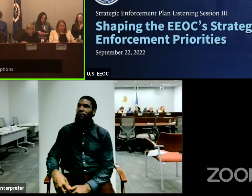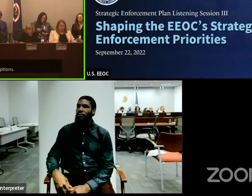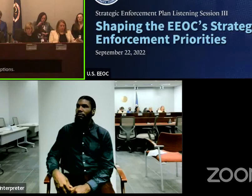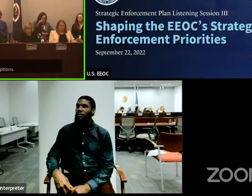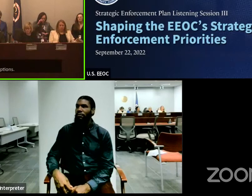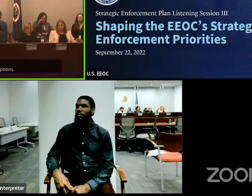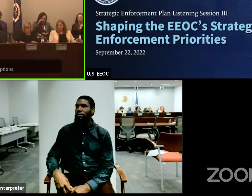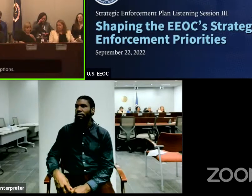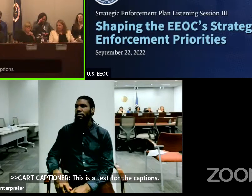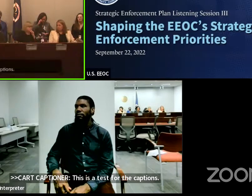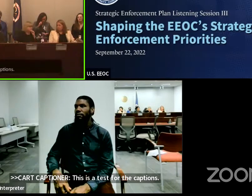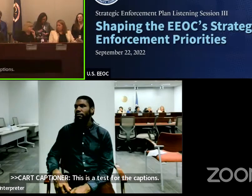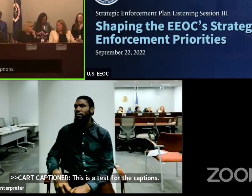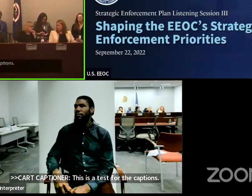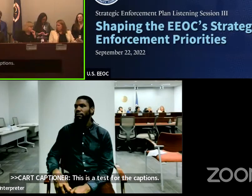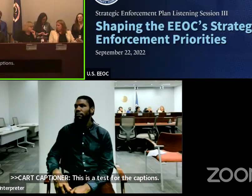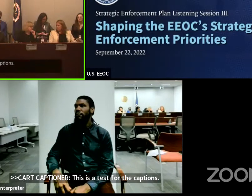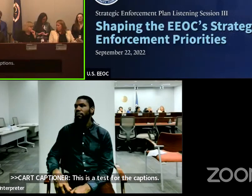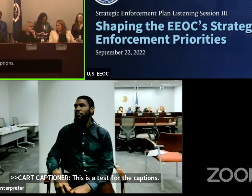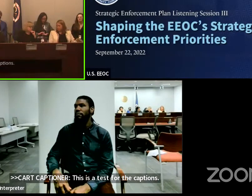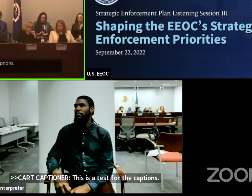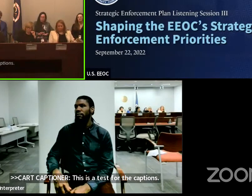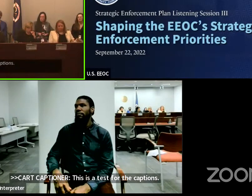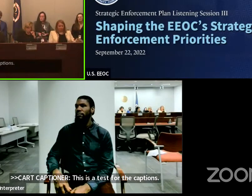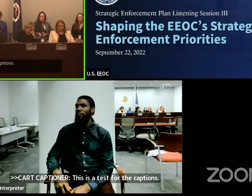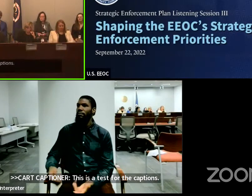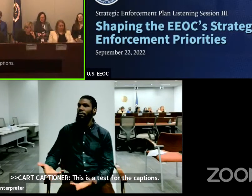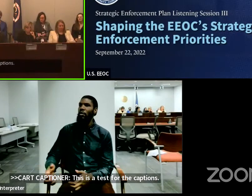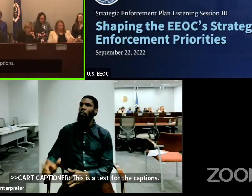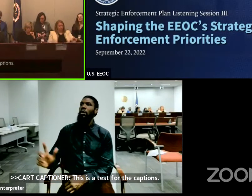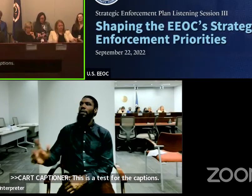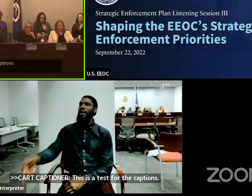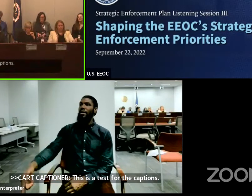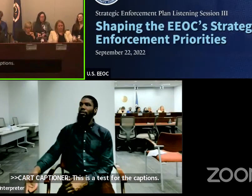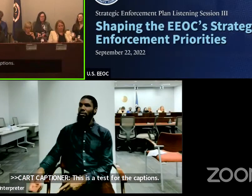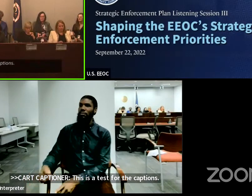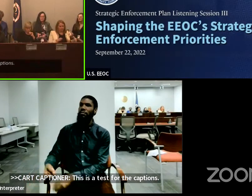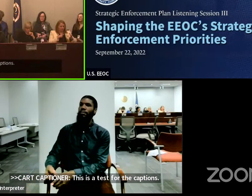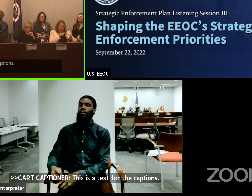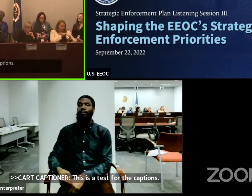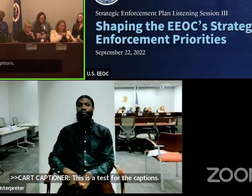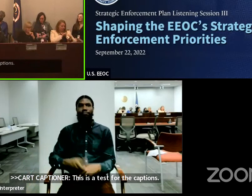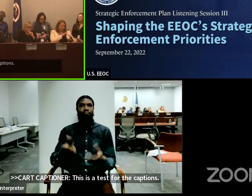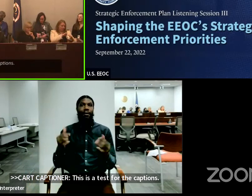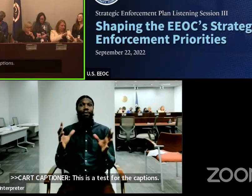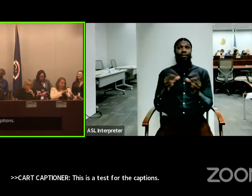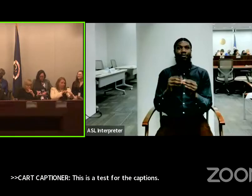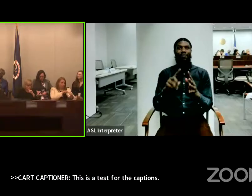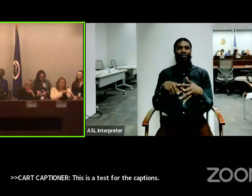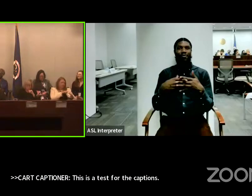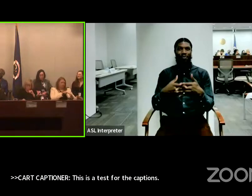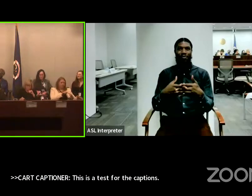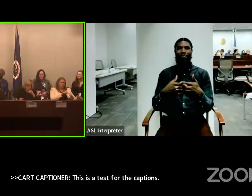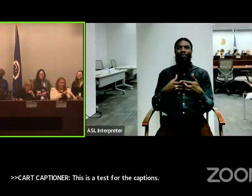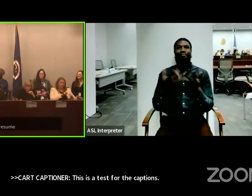The meeting will now resume. Welcome back to my fellow Commissioners and members of